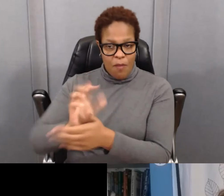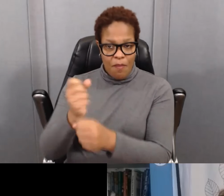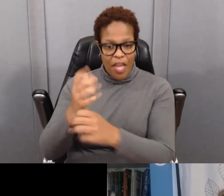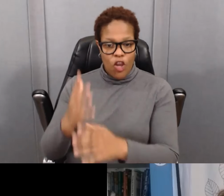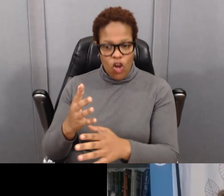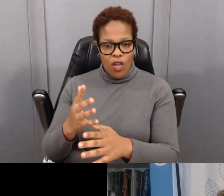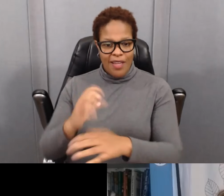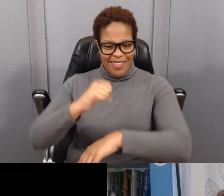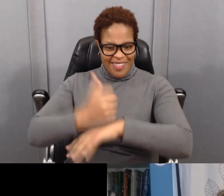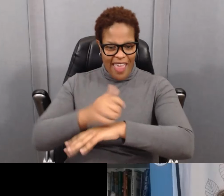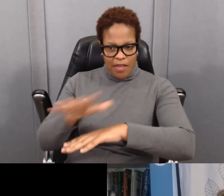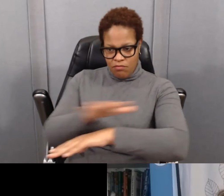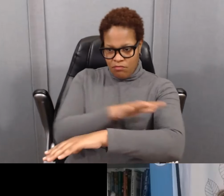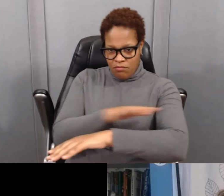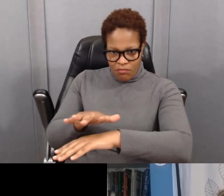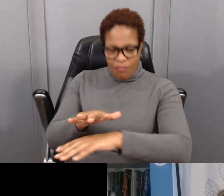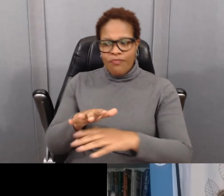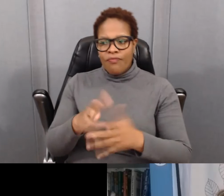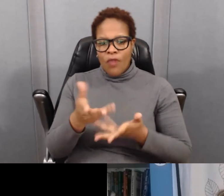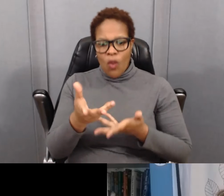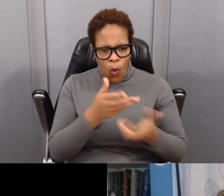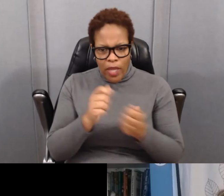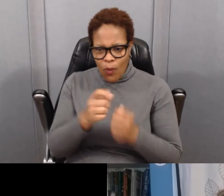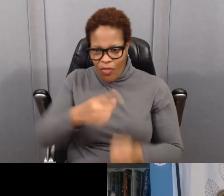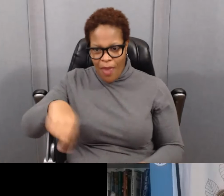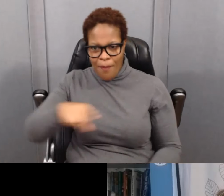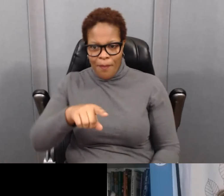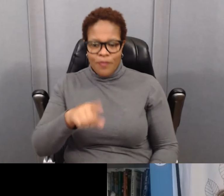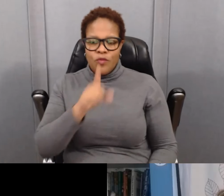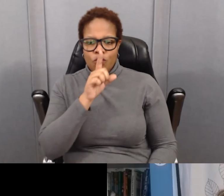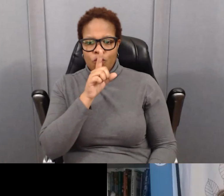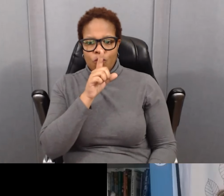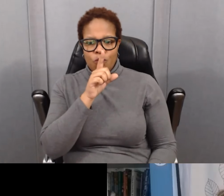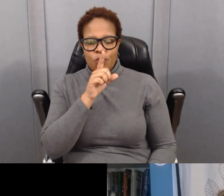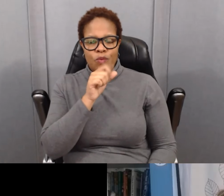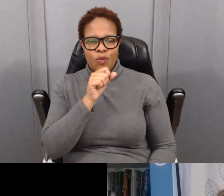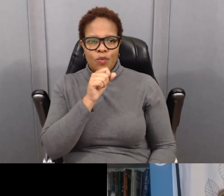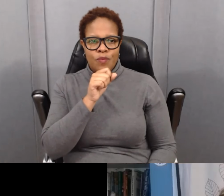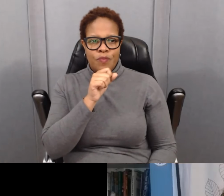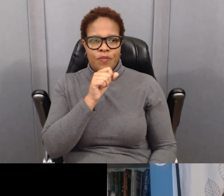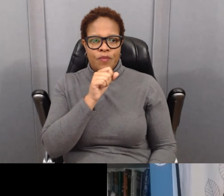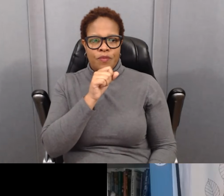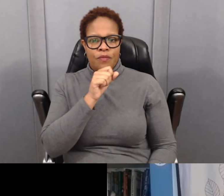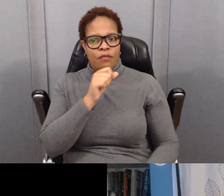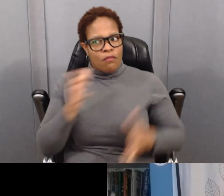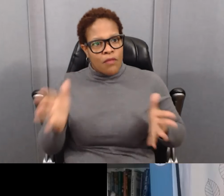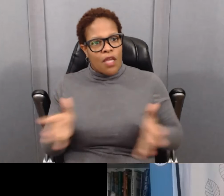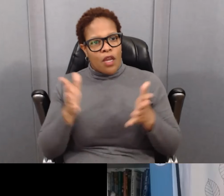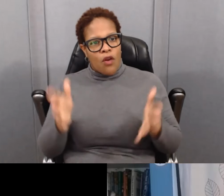and working with them to really sort of get them thinking about AD,